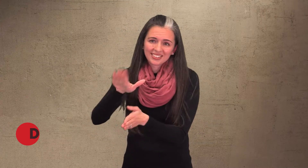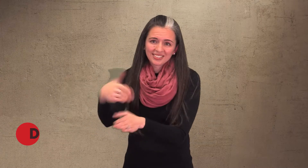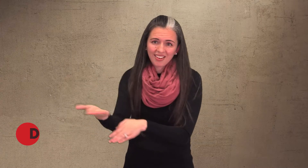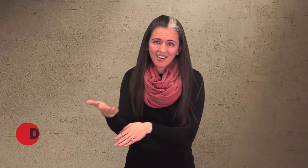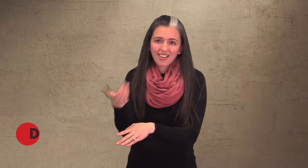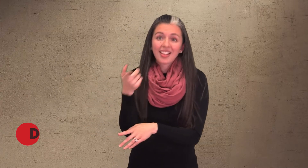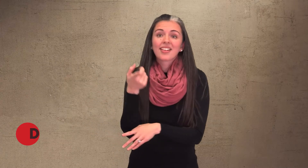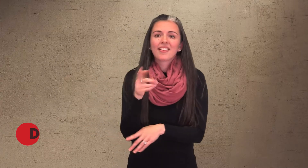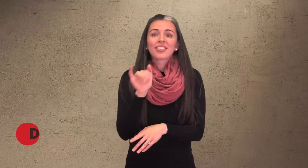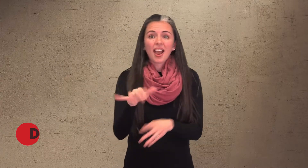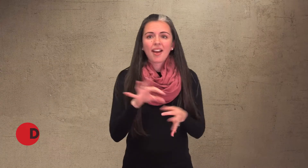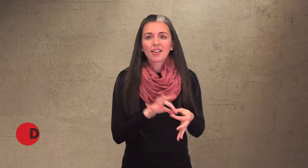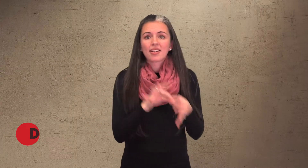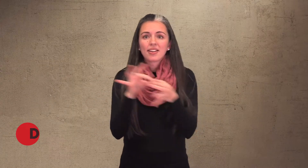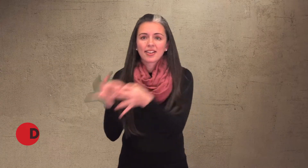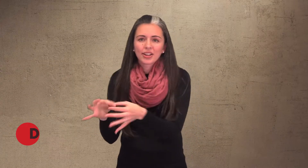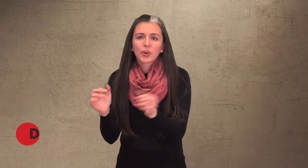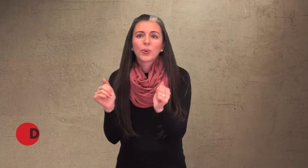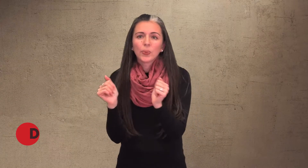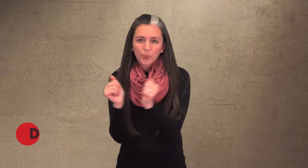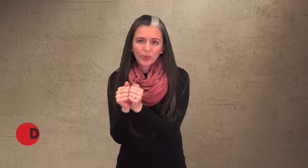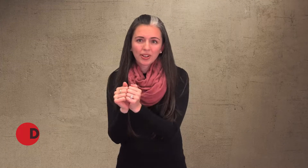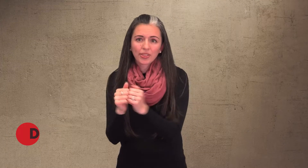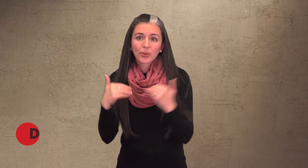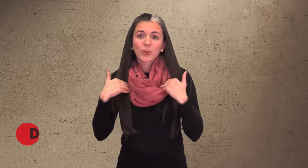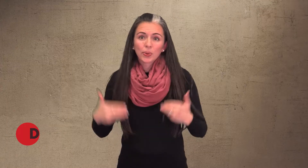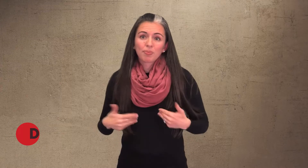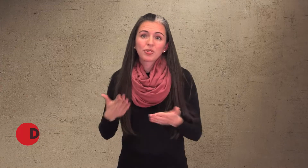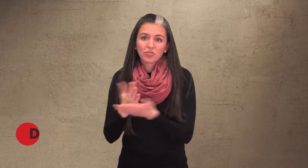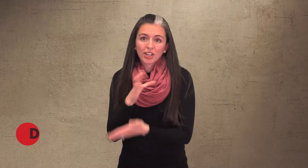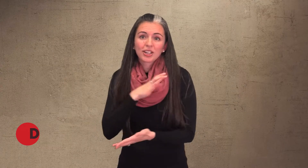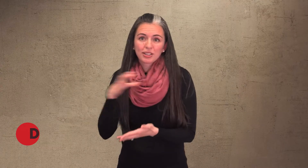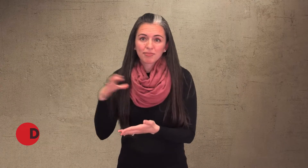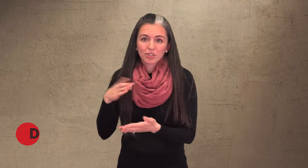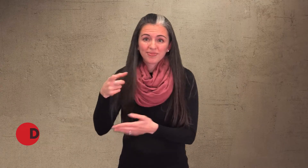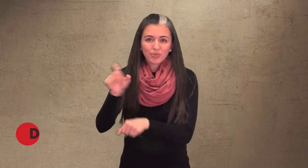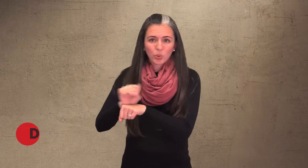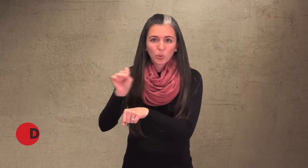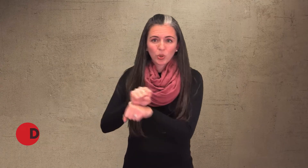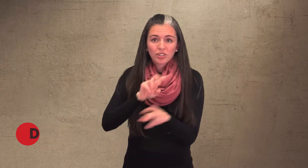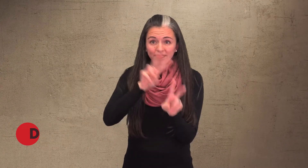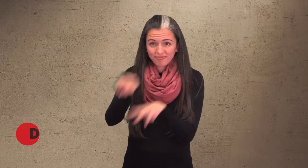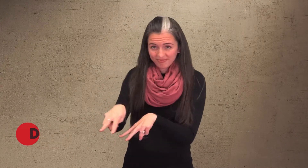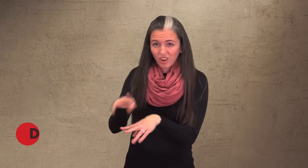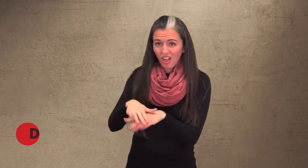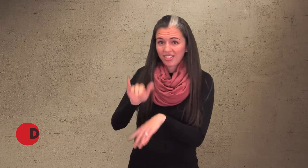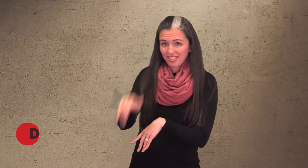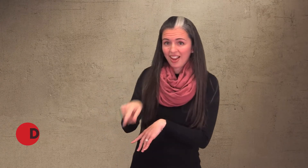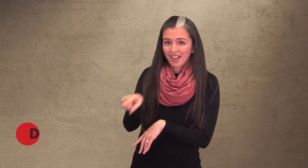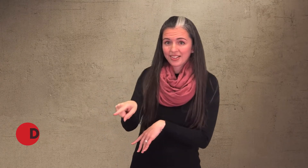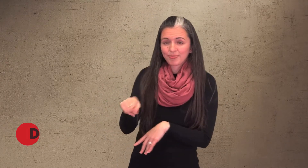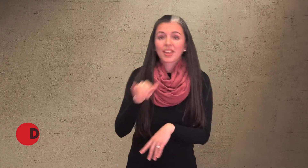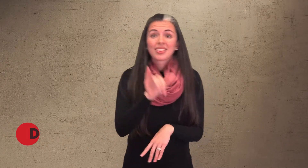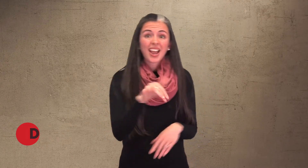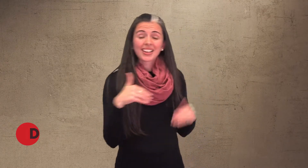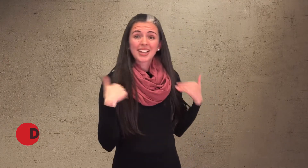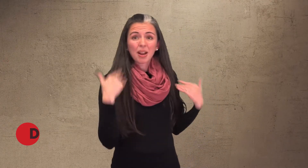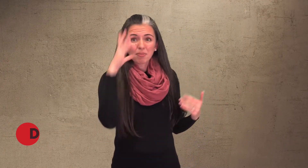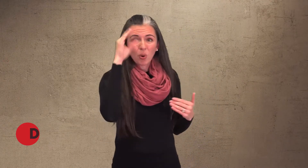led to his death. That led to the Human Rights Commission who looked into the incident.